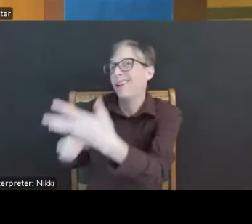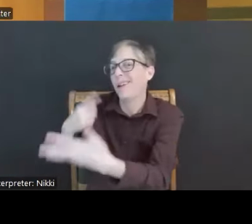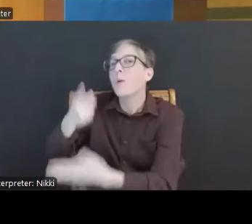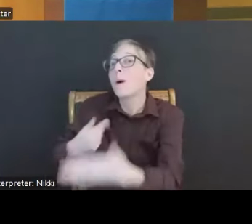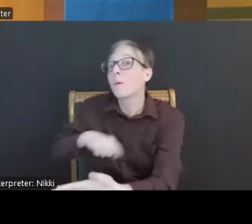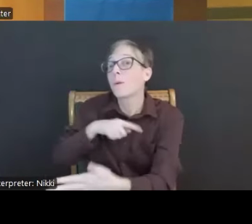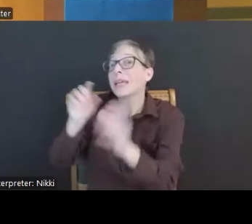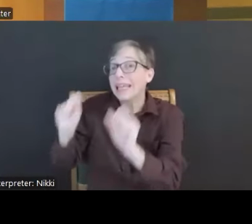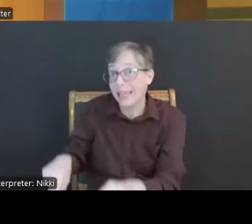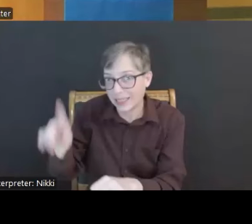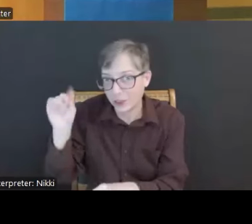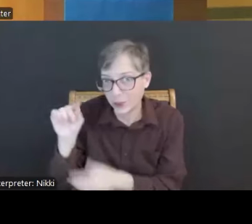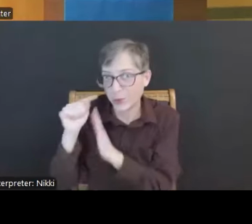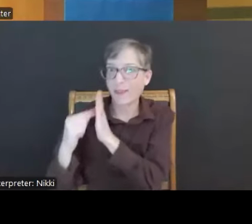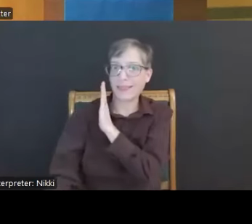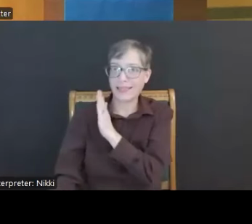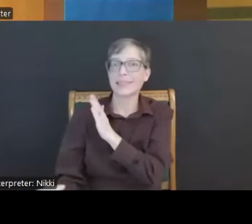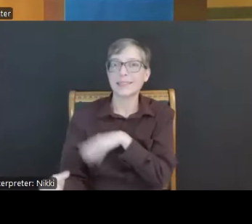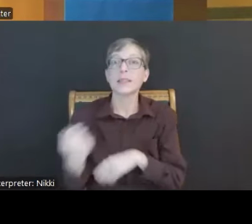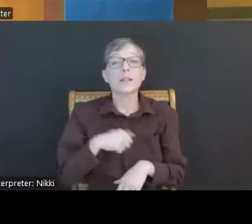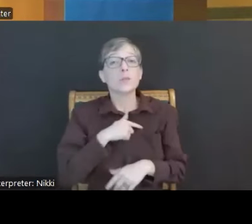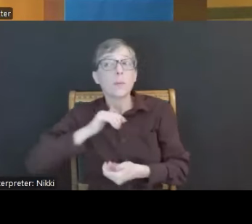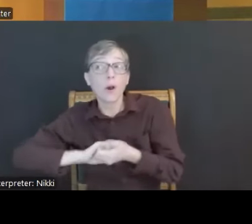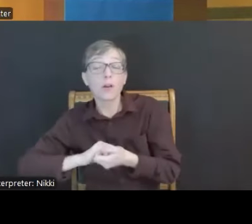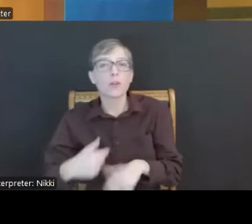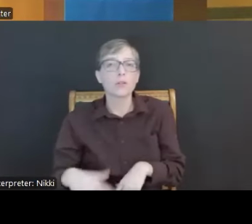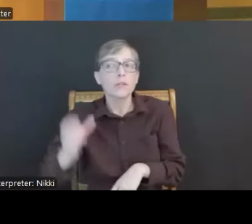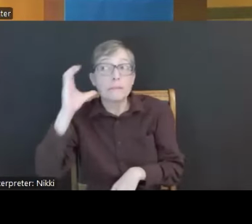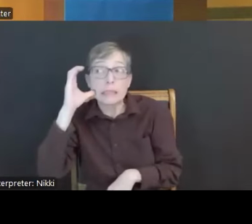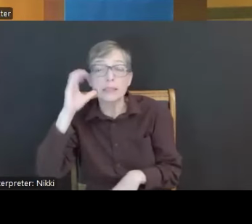we're there we're partnering we're collaborating we're listening you know we're being a seat at